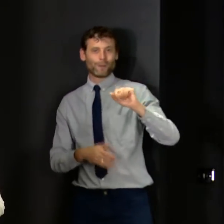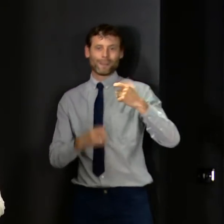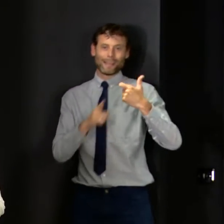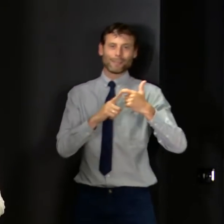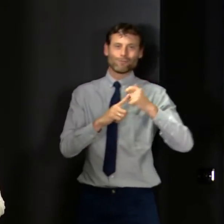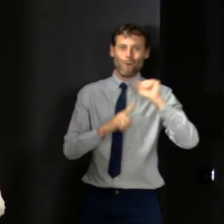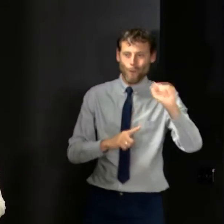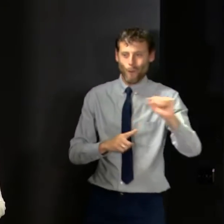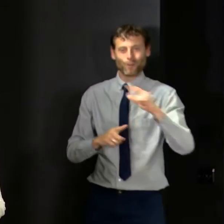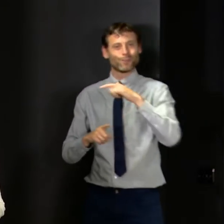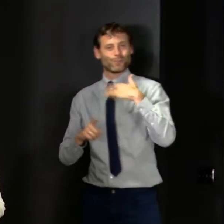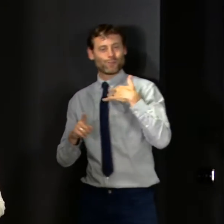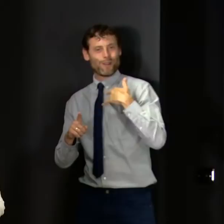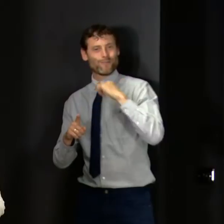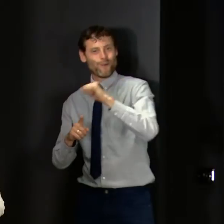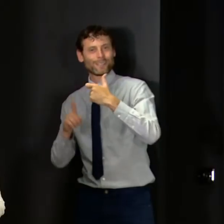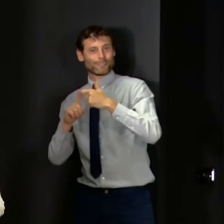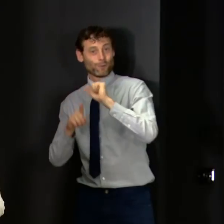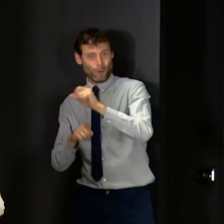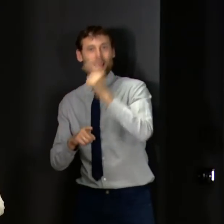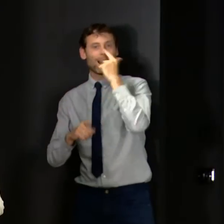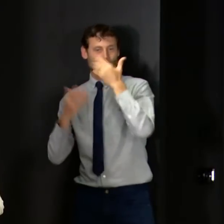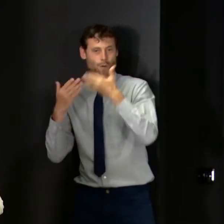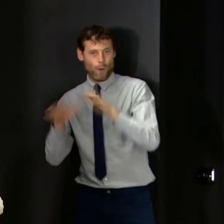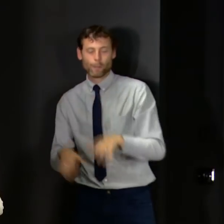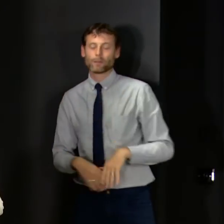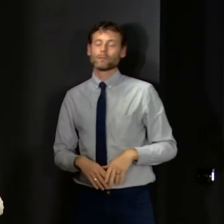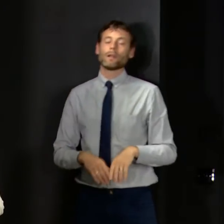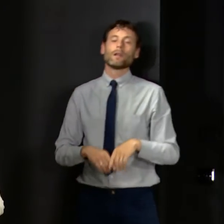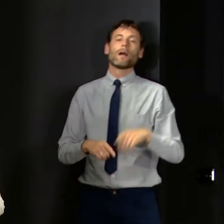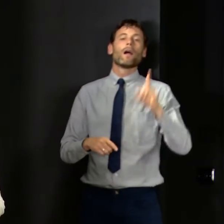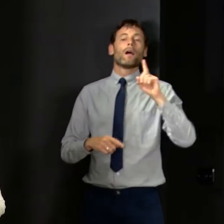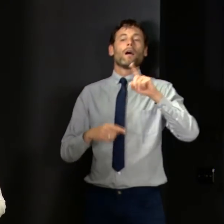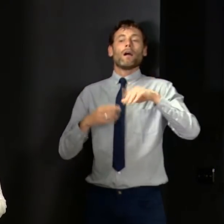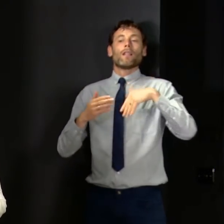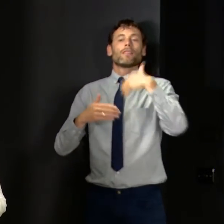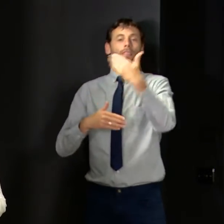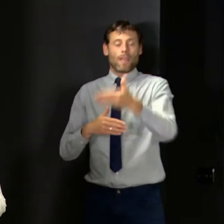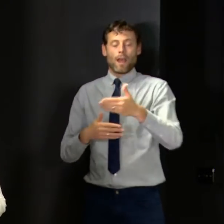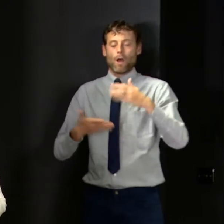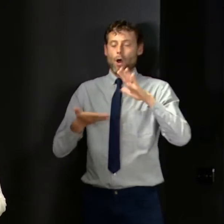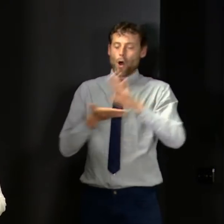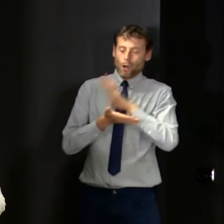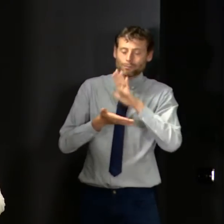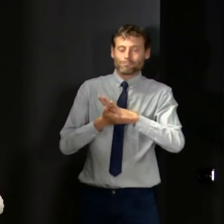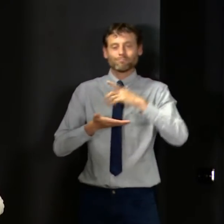hospitality such as beer gardens will be permitted to reopen on the 6th of July.